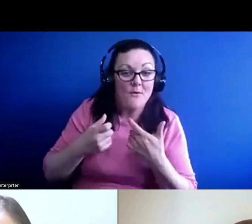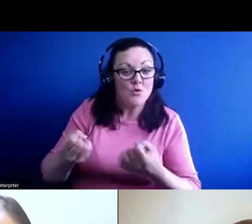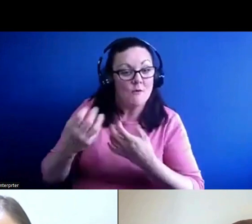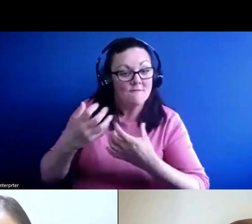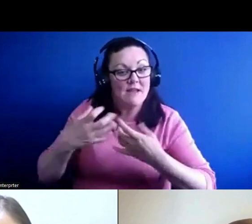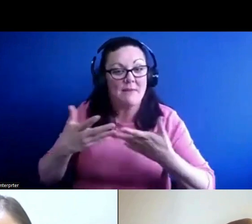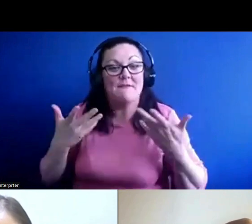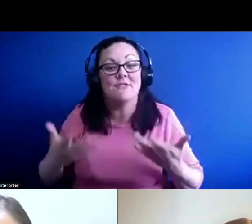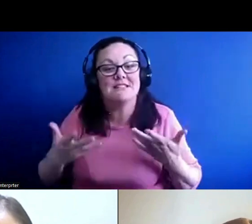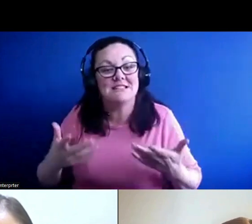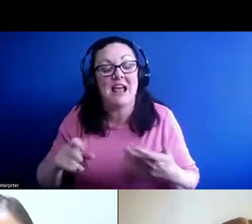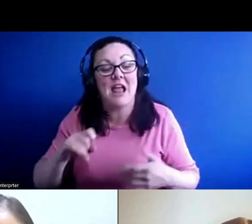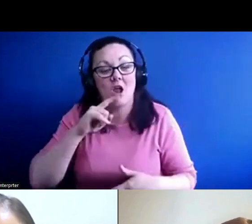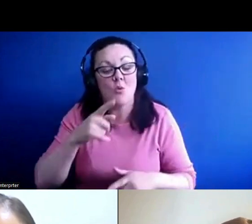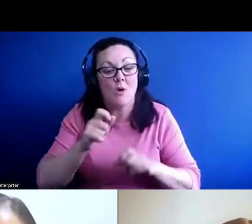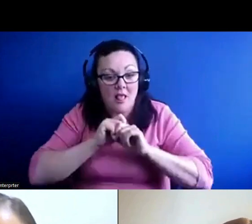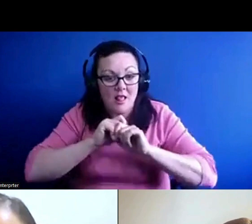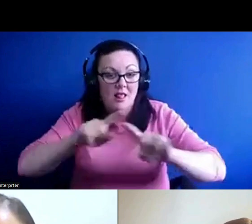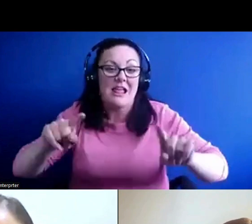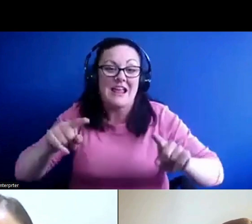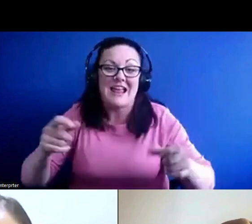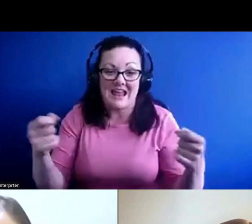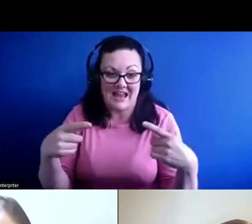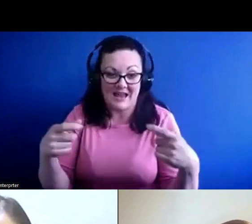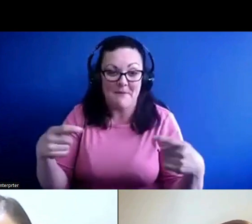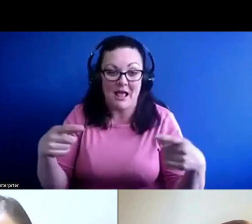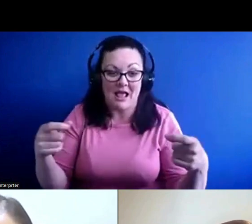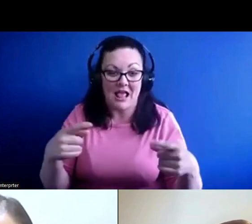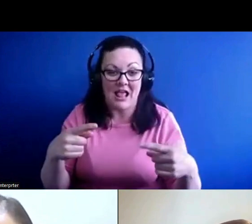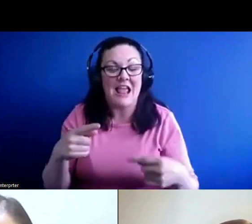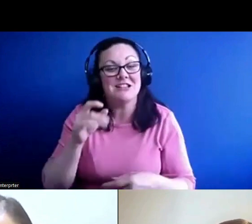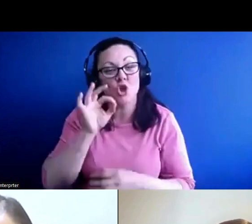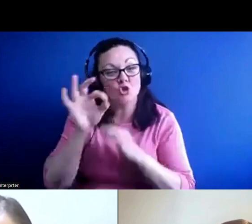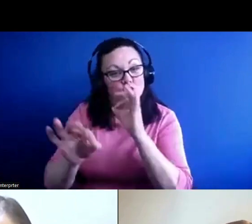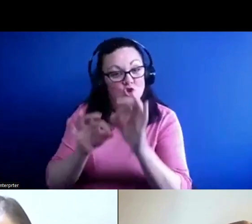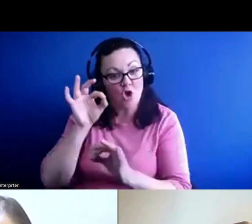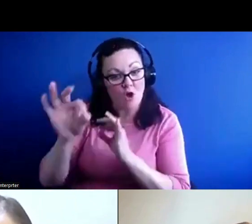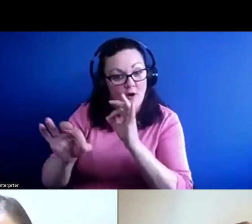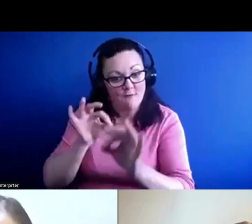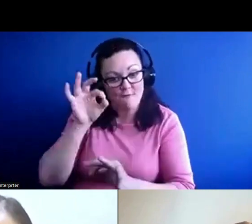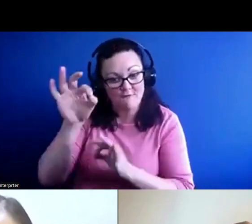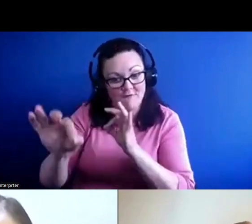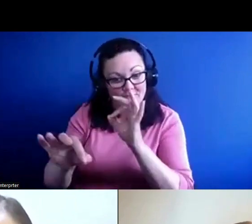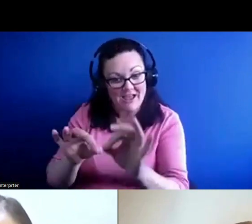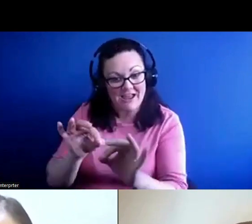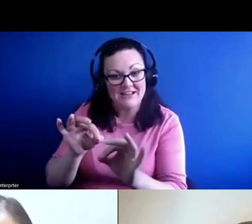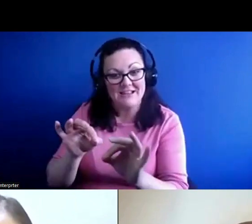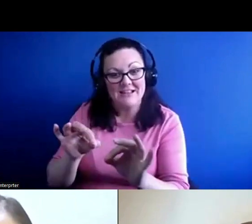will be receiving an email with a survey, I'll place it in the